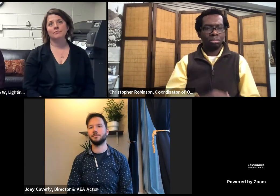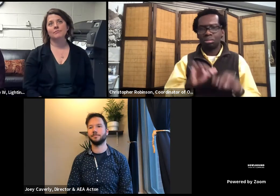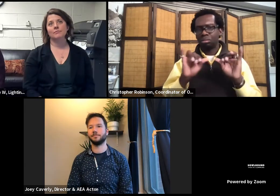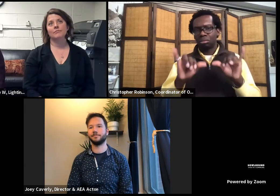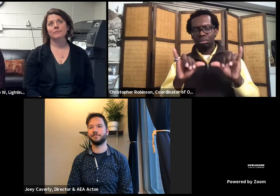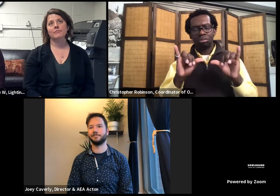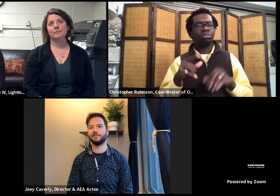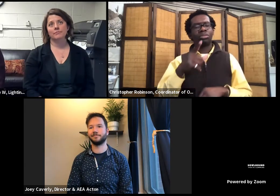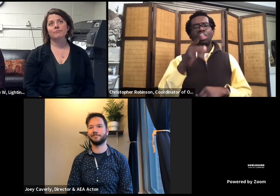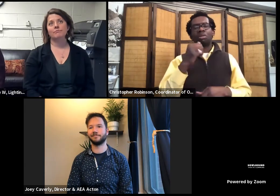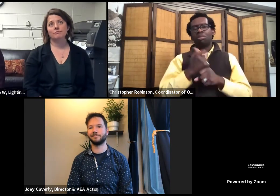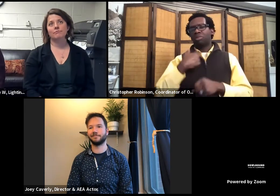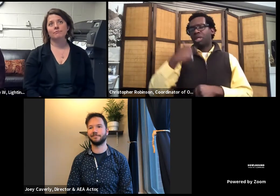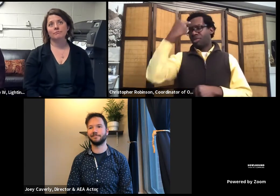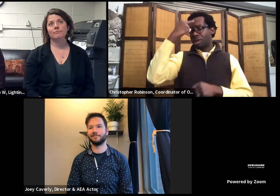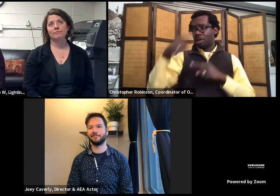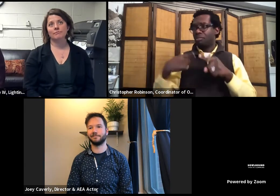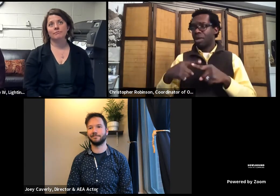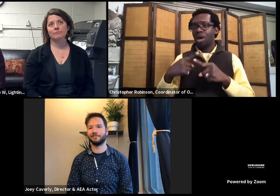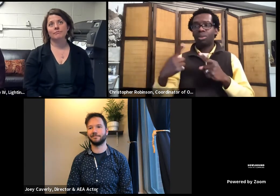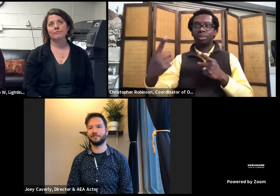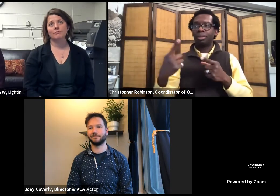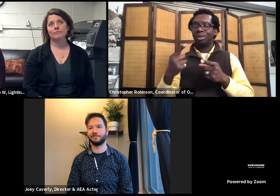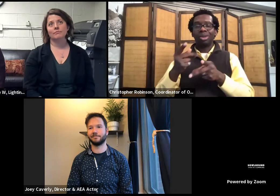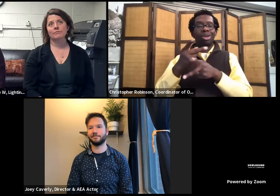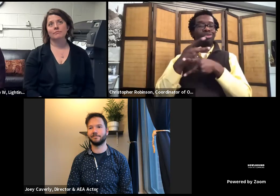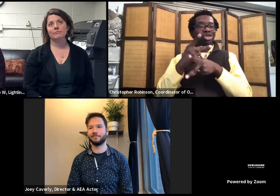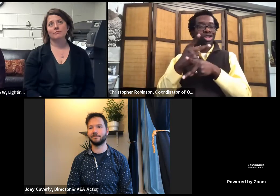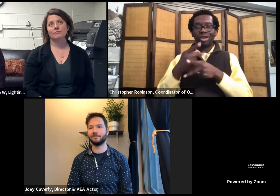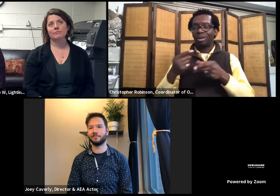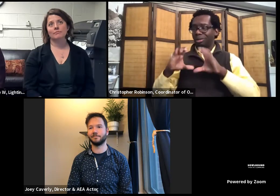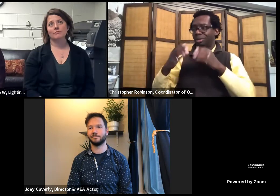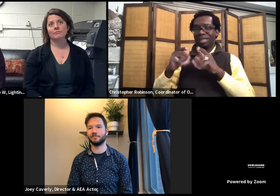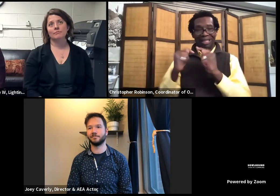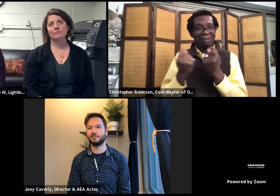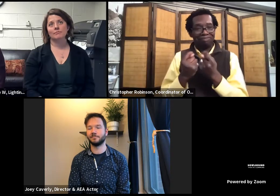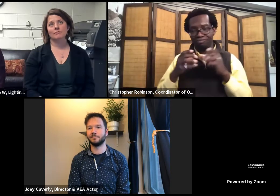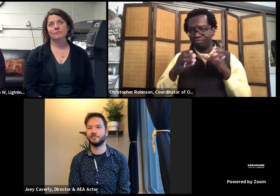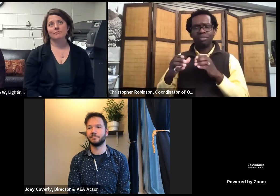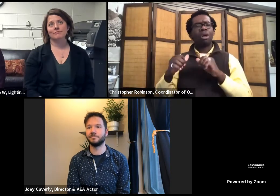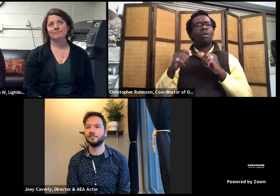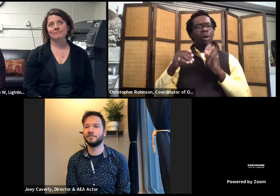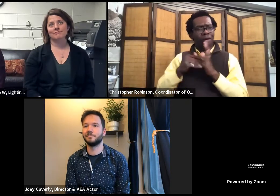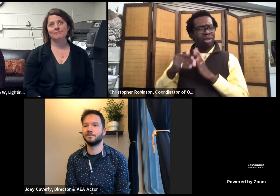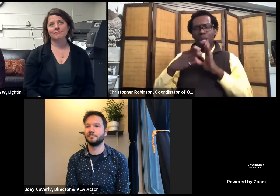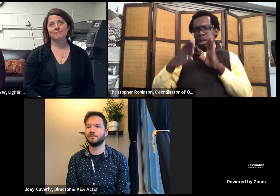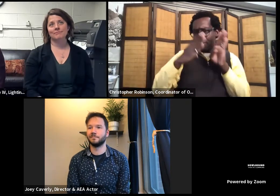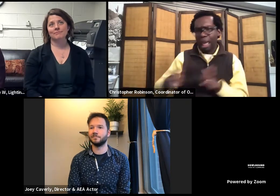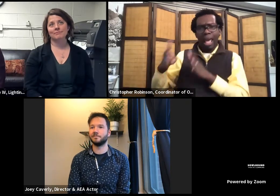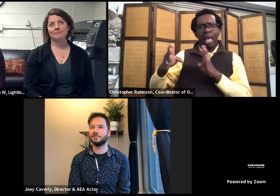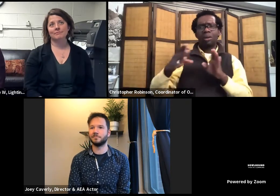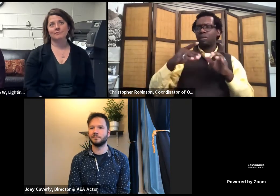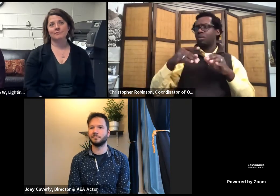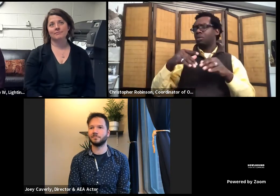to an entire community and culture. It makes me think about this production team.